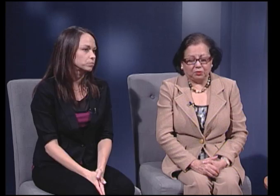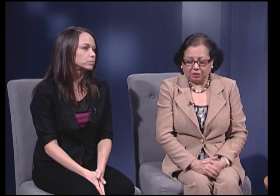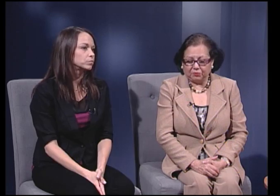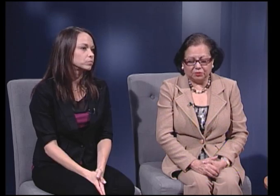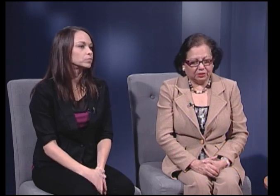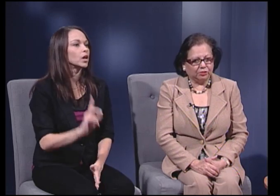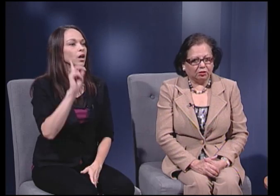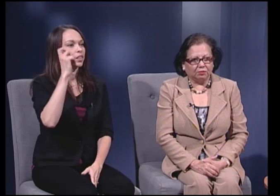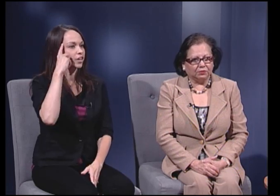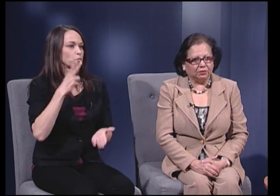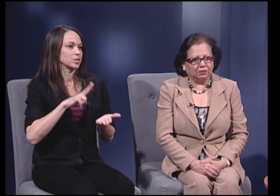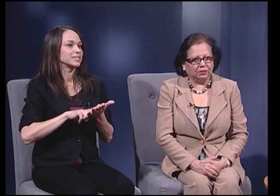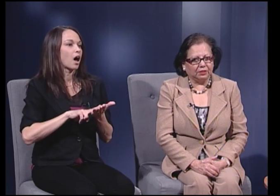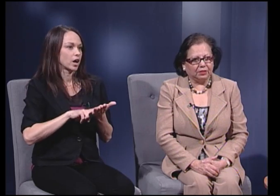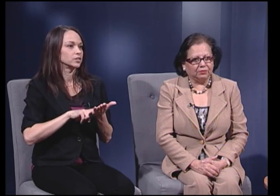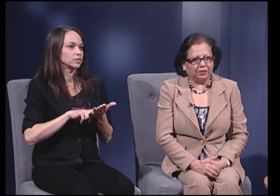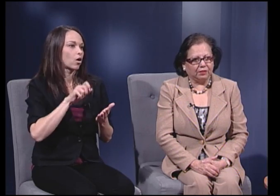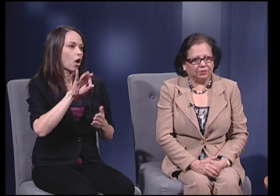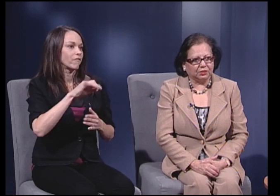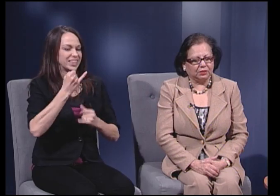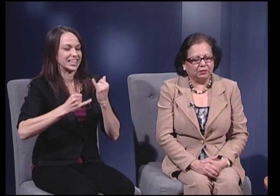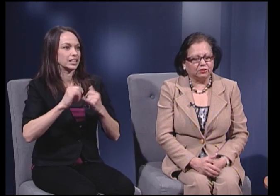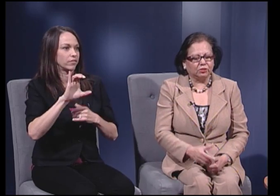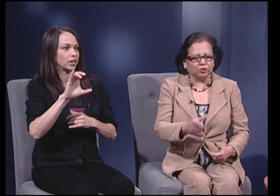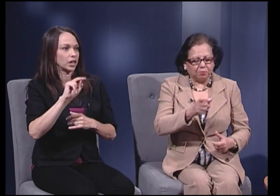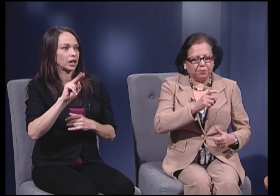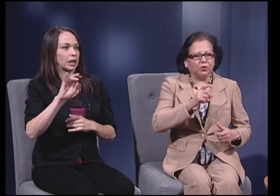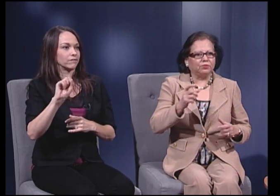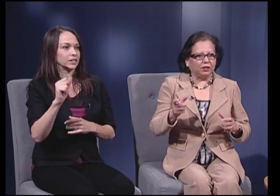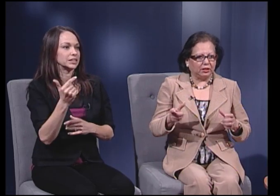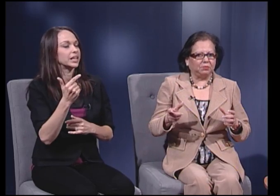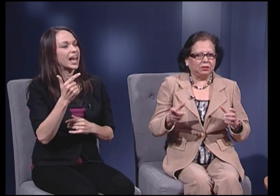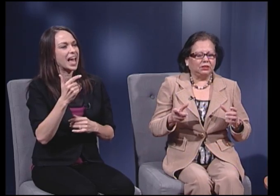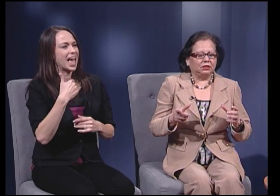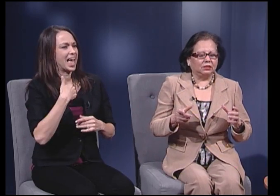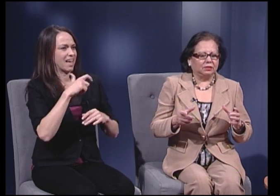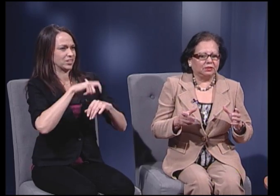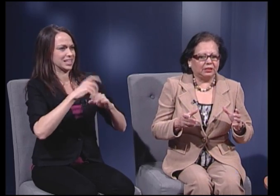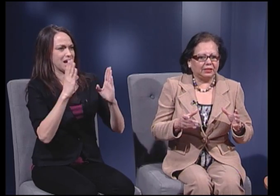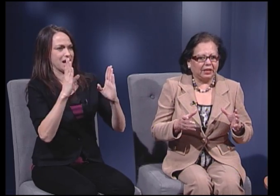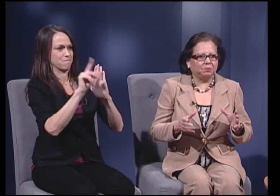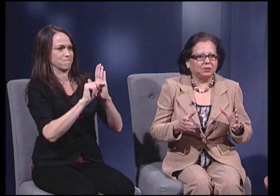Well the governor signs off at the end of the canvassing and there's a certain period of time that that happens.